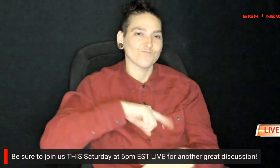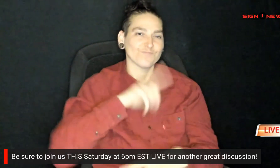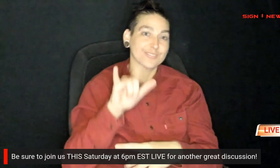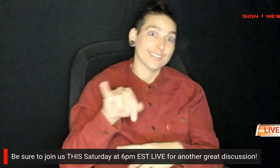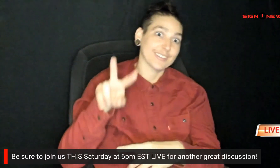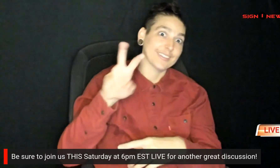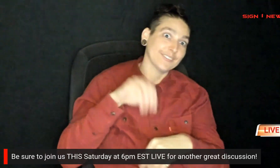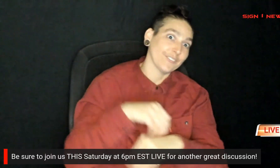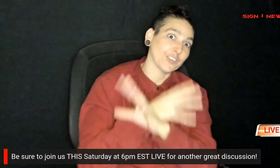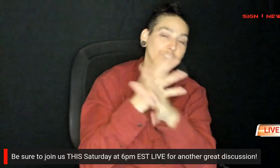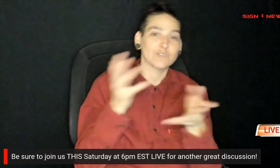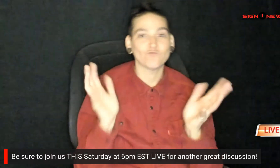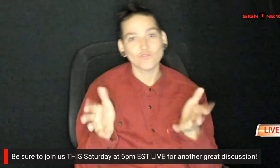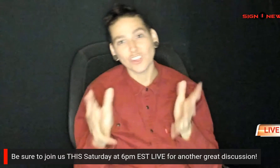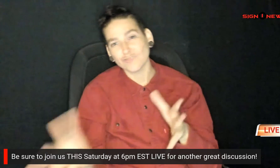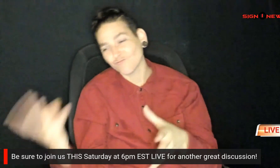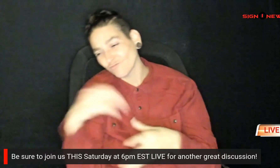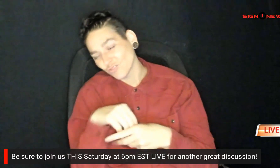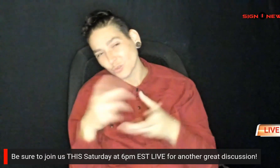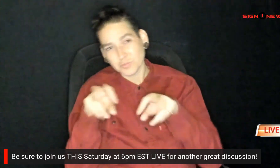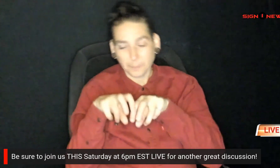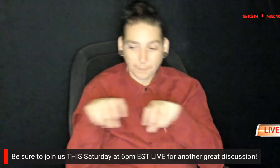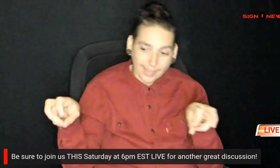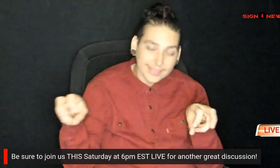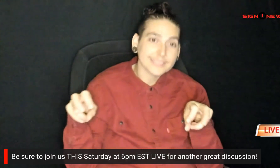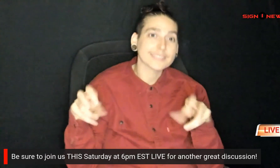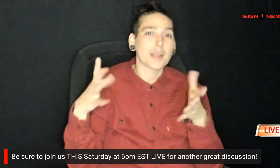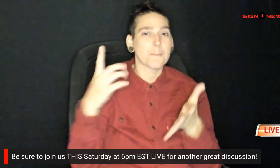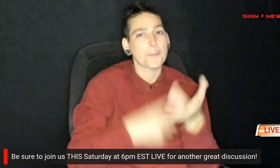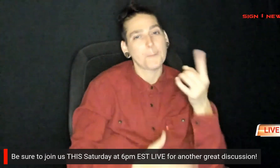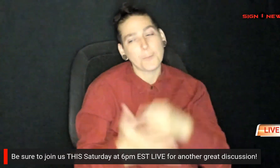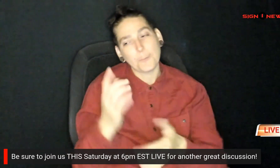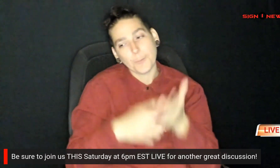time join us for a live panel of diverse guests to discuss the hot topics of the week